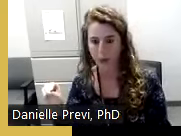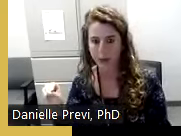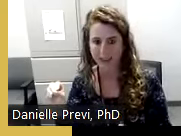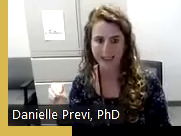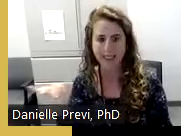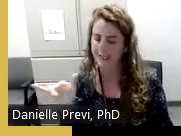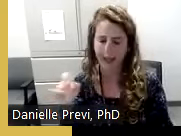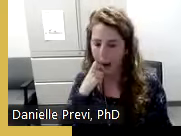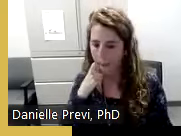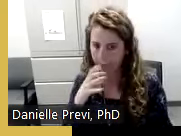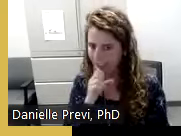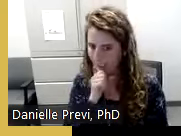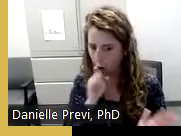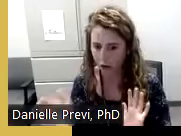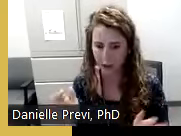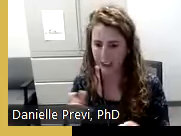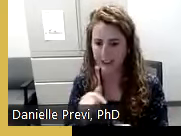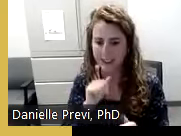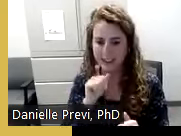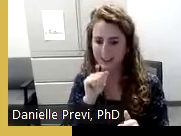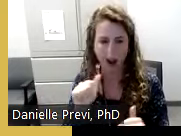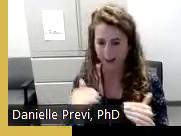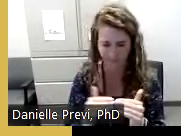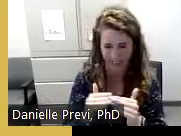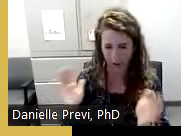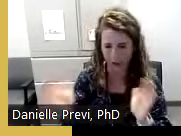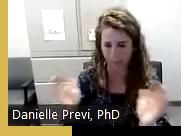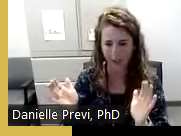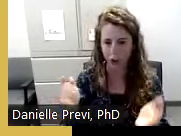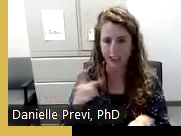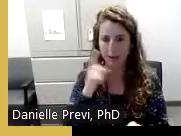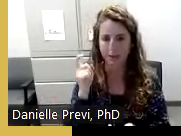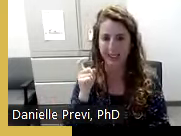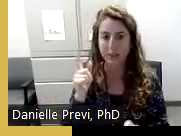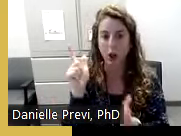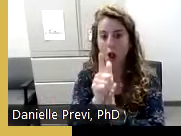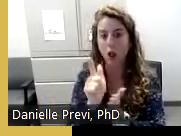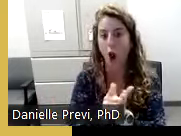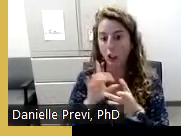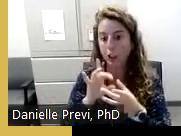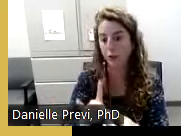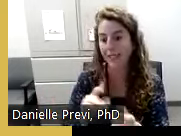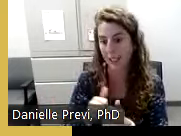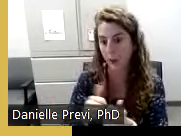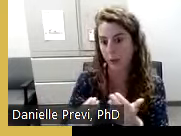If you compare as it says here, the 1990s to the 2000s, it's an unfair comparison; it's like apples